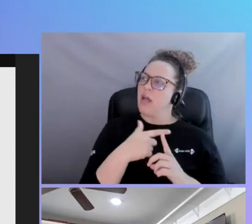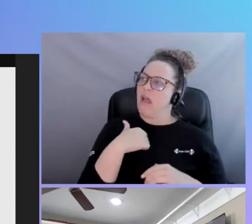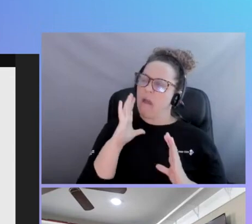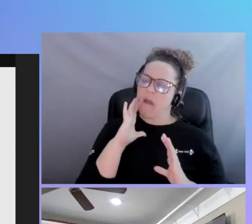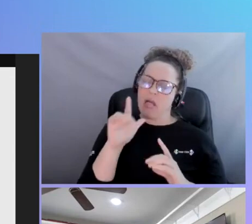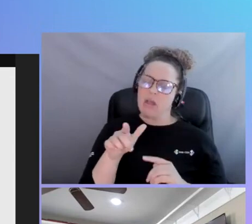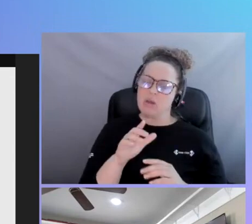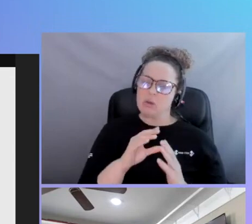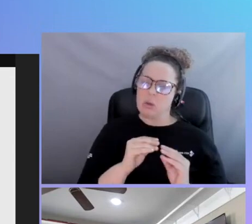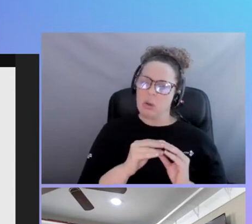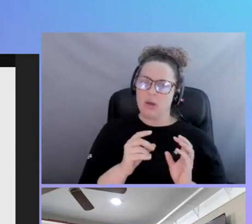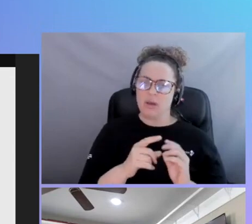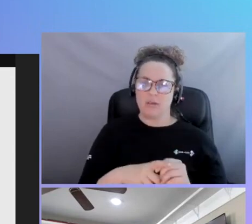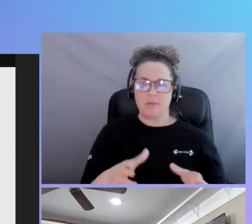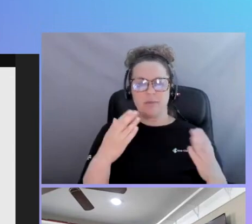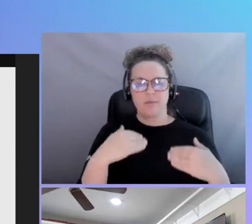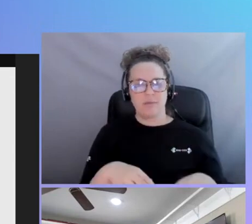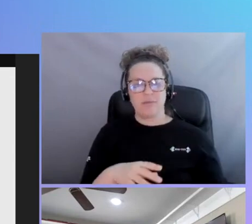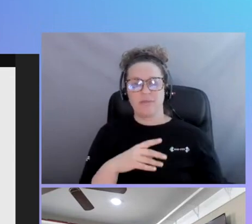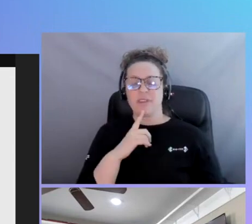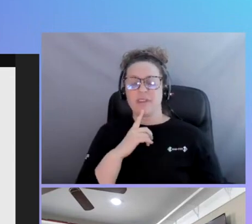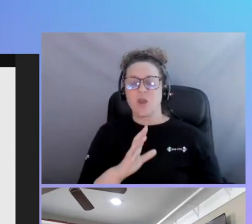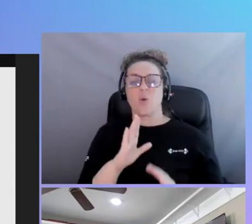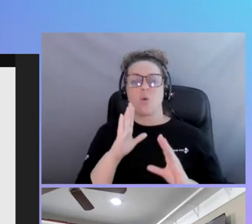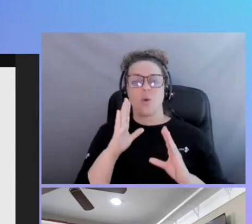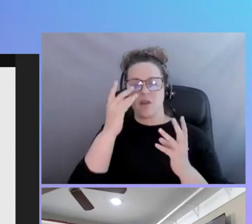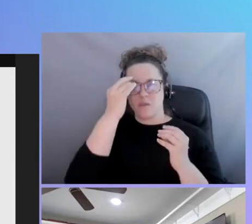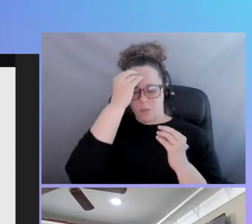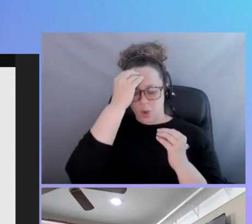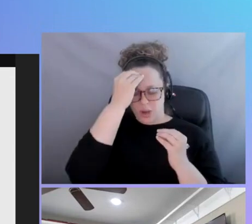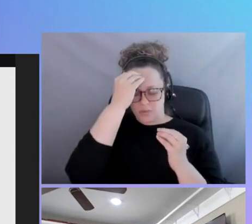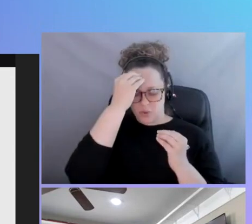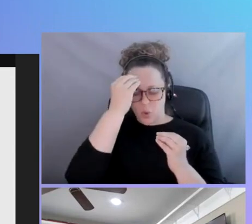brainstorming expert. Uh, you go there, talk about all the issues